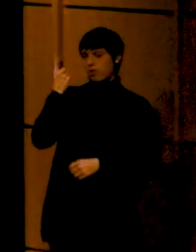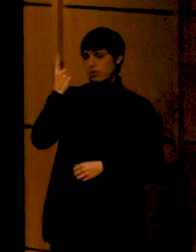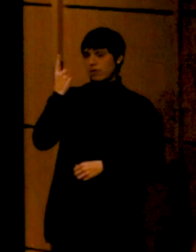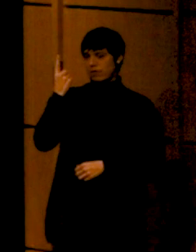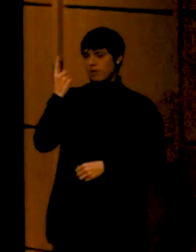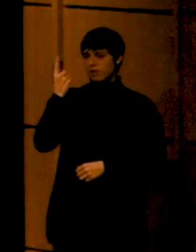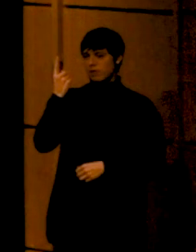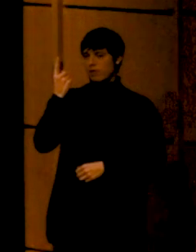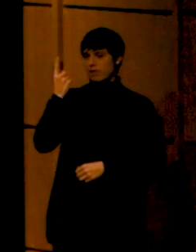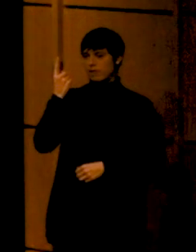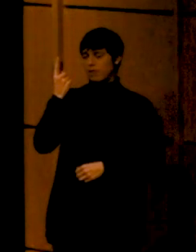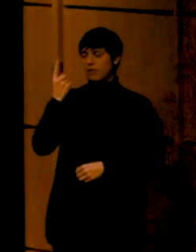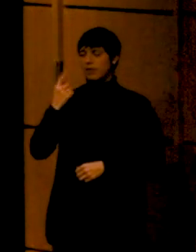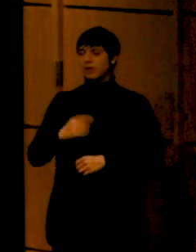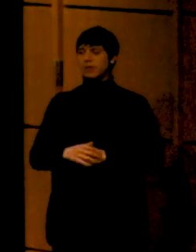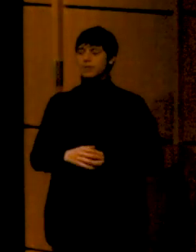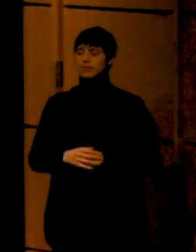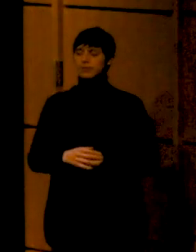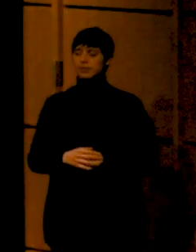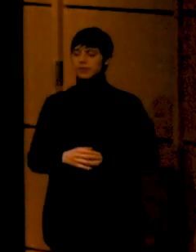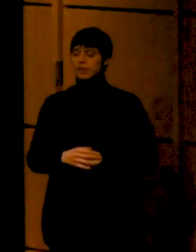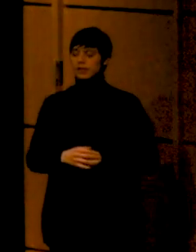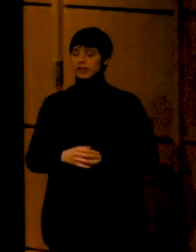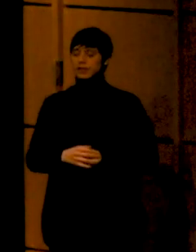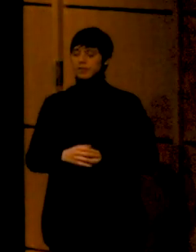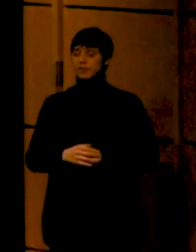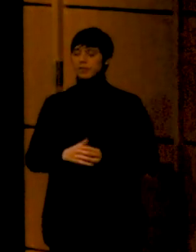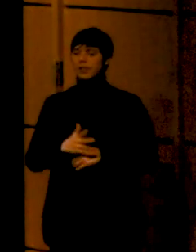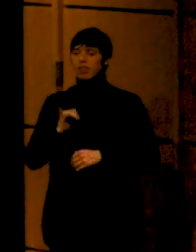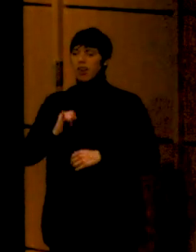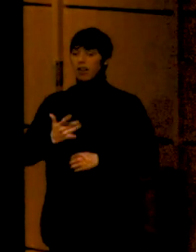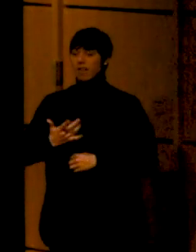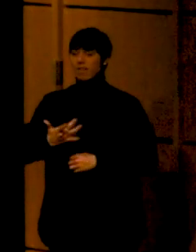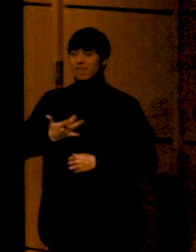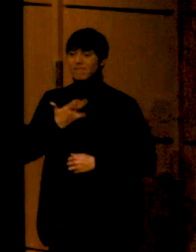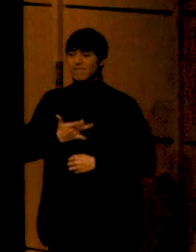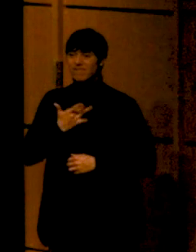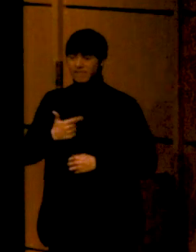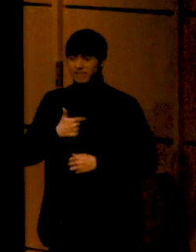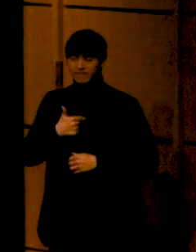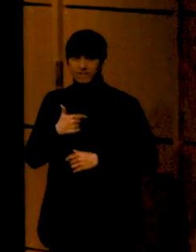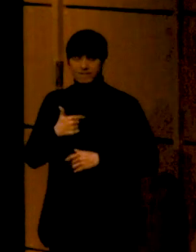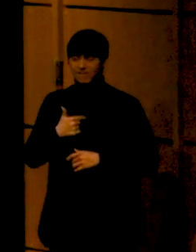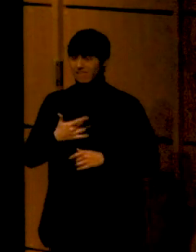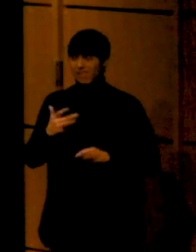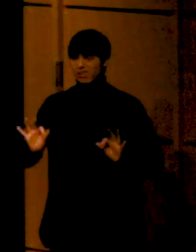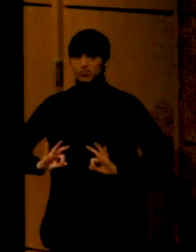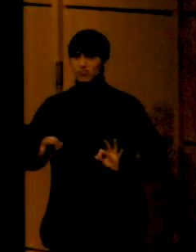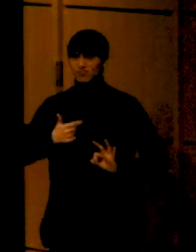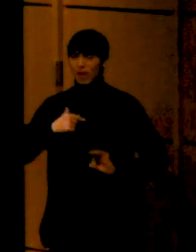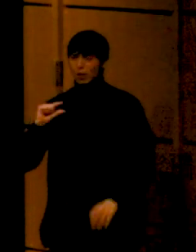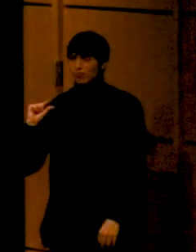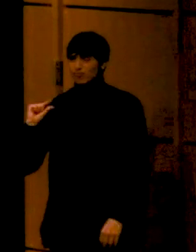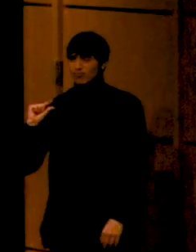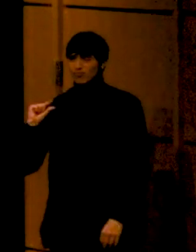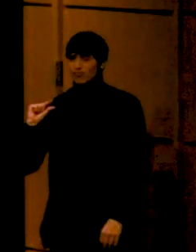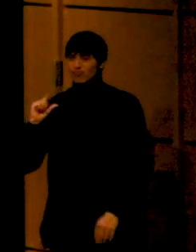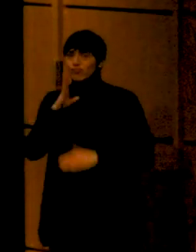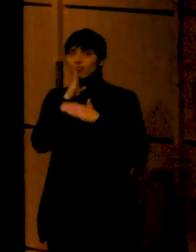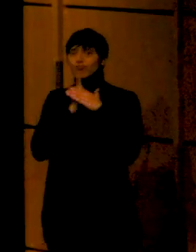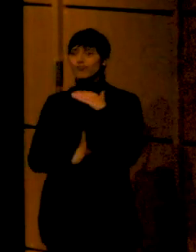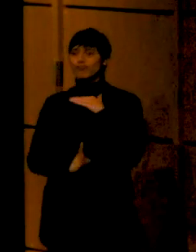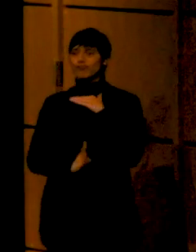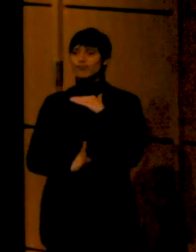The feeling, a feeling that really makes us small, and puts us in our place as human beings.